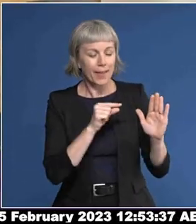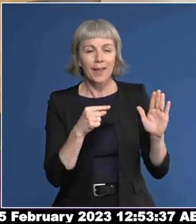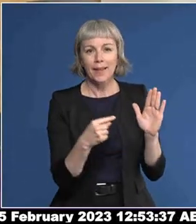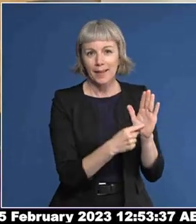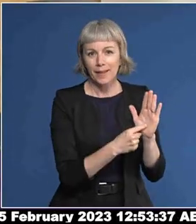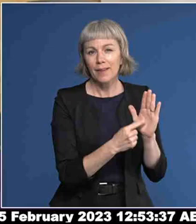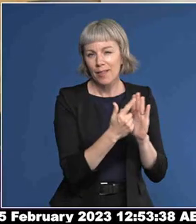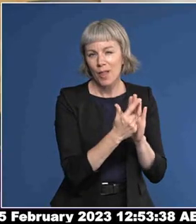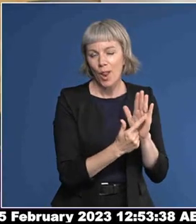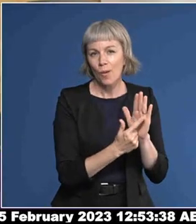whistleblower provisions?